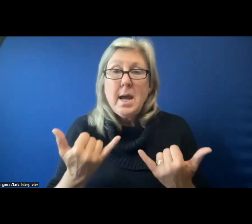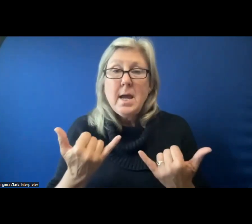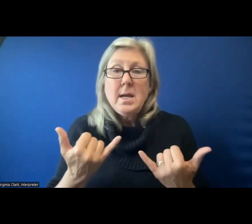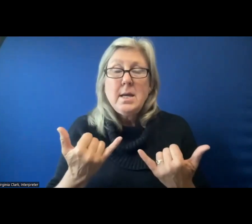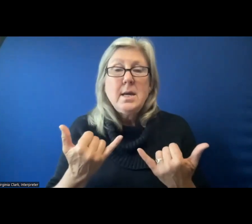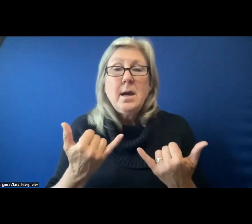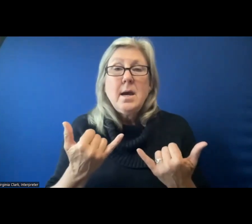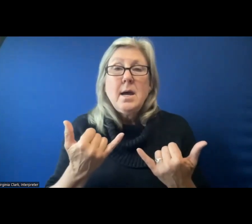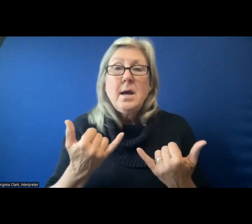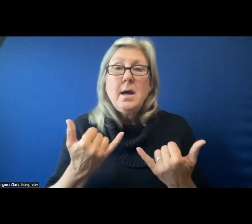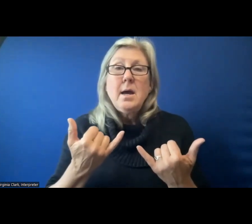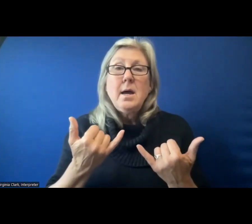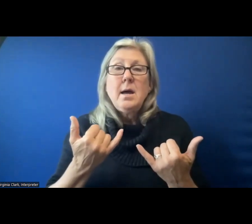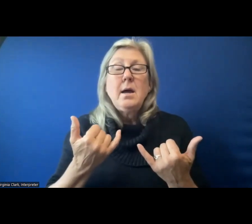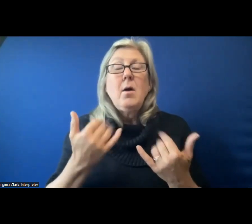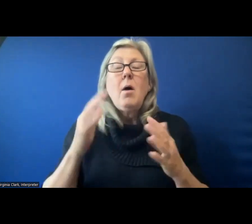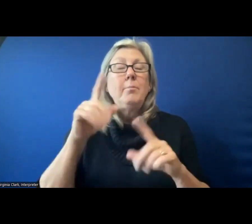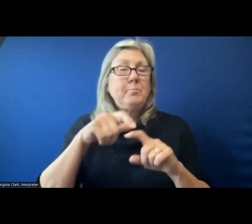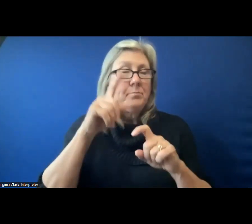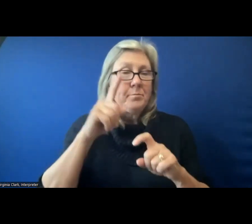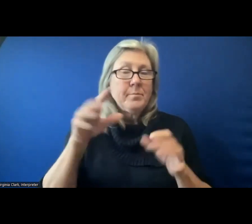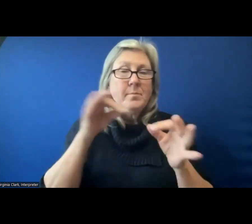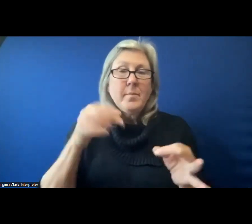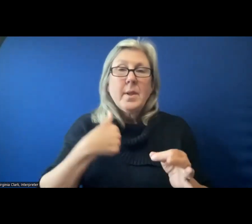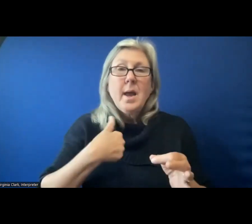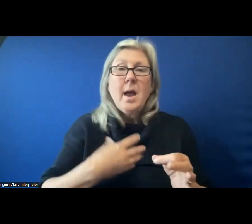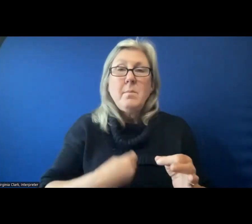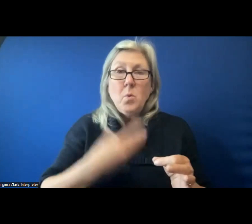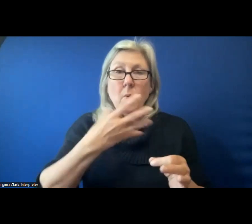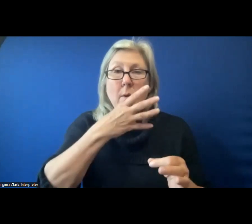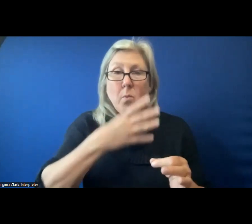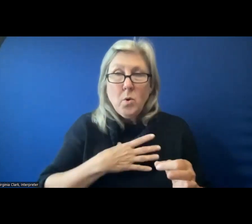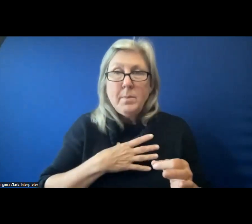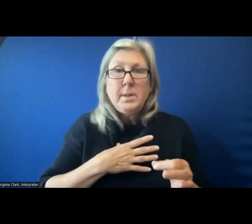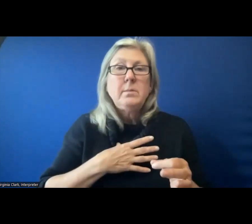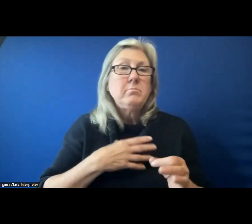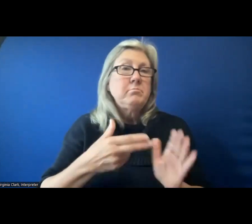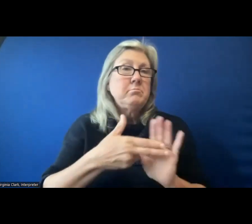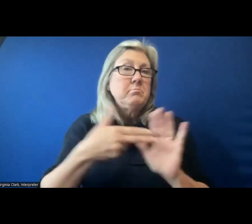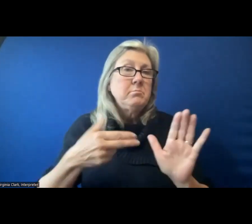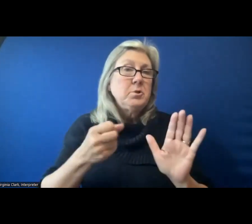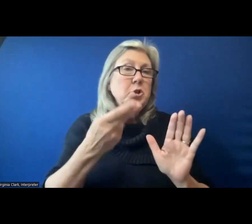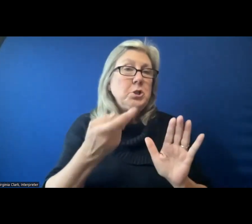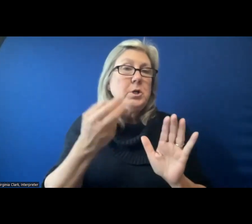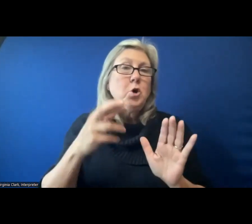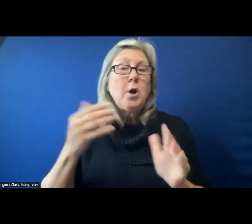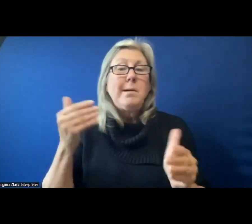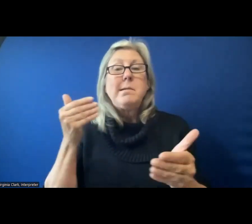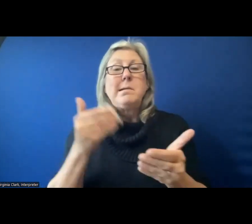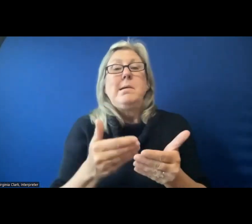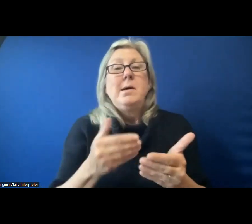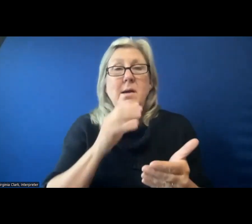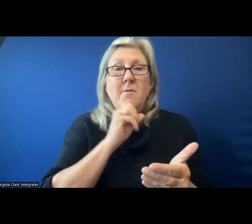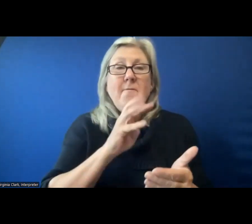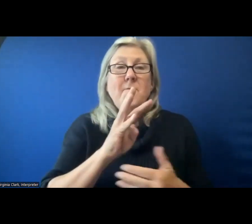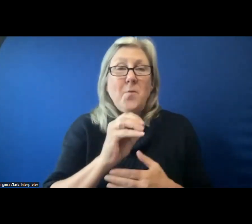I am a white woman. I use she/her pronouns, I'm approaching 40 years old and I wear glasses